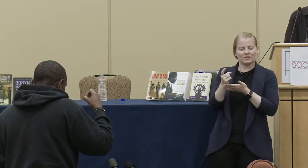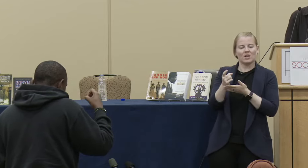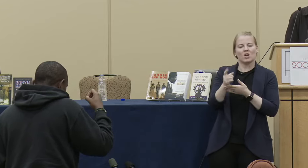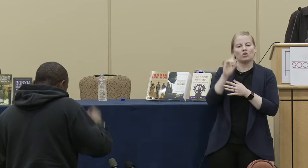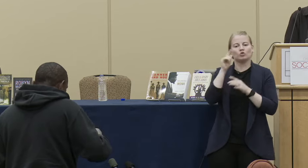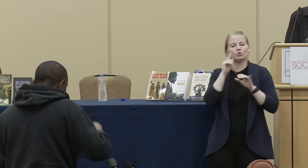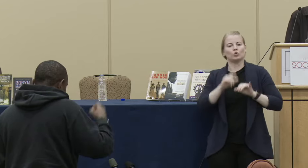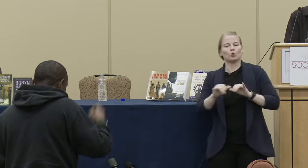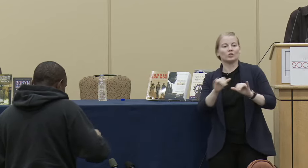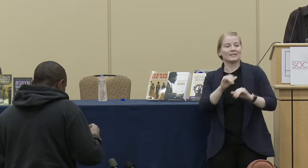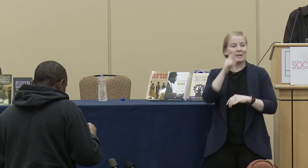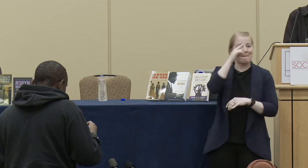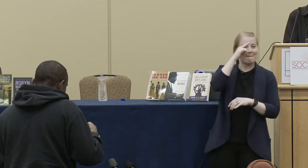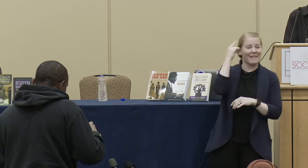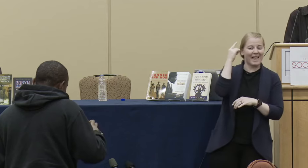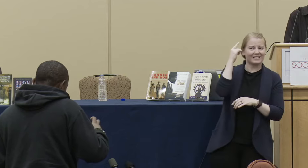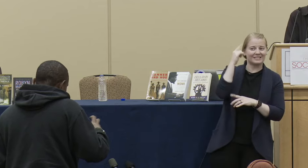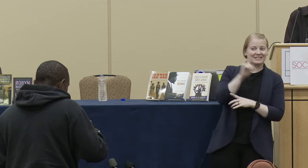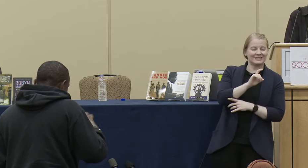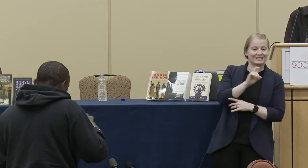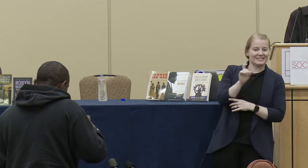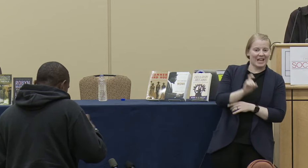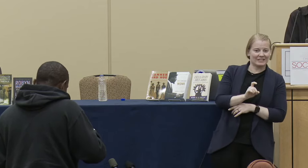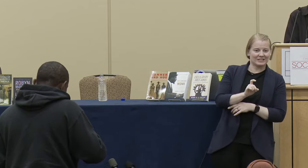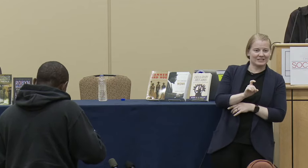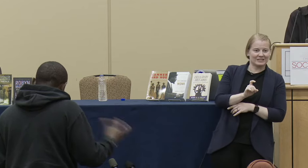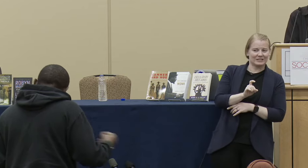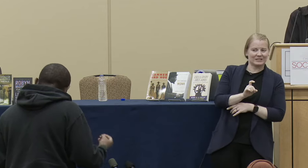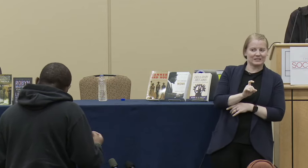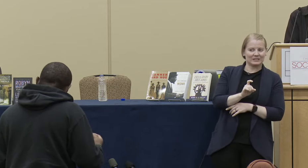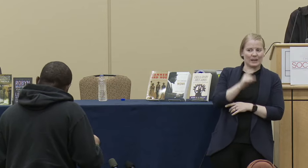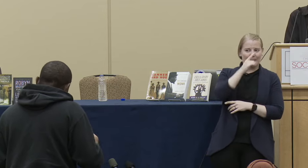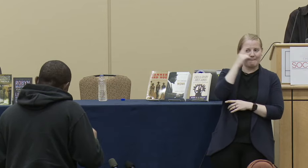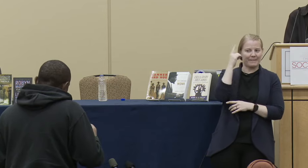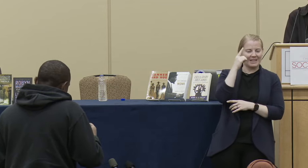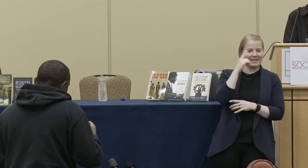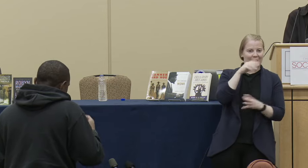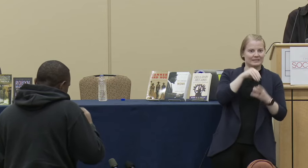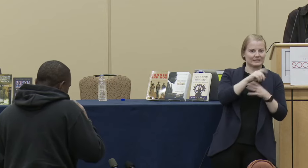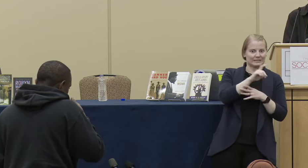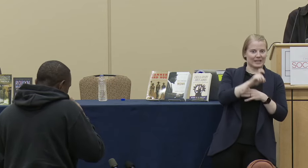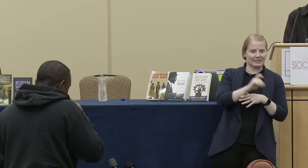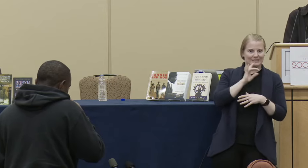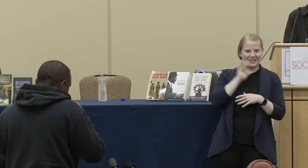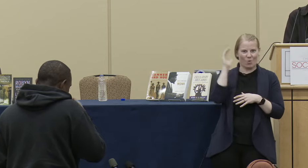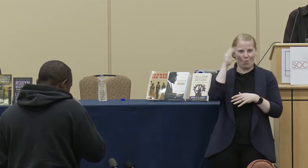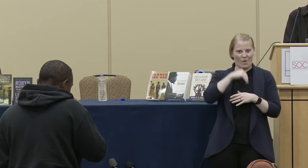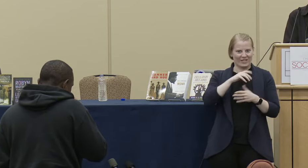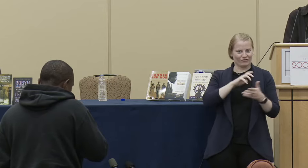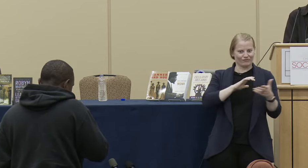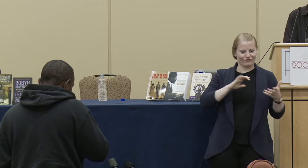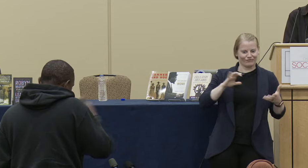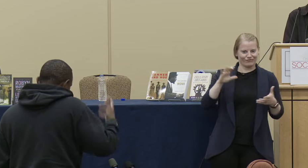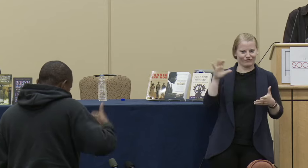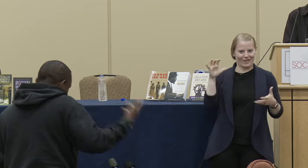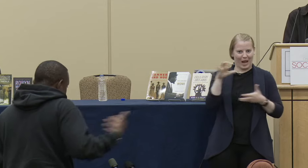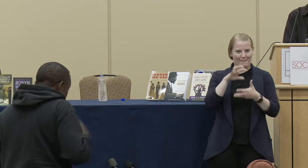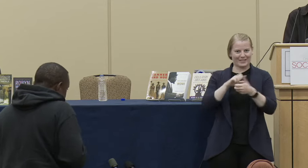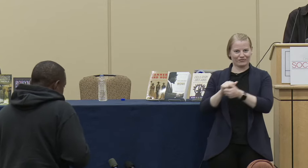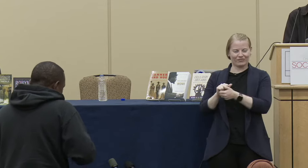for those speaking the last week, social ist and Black and